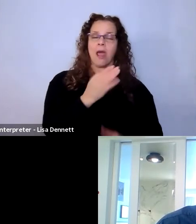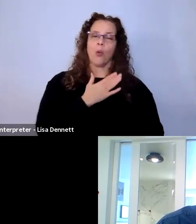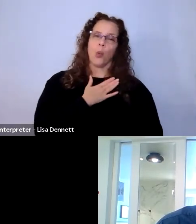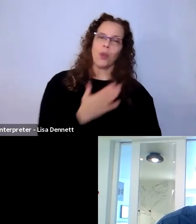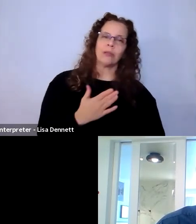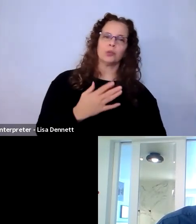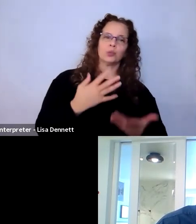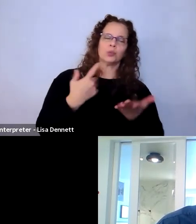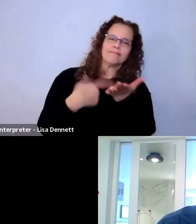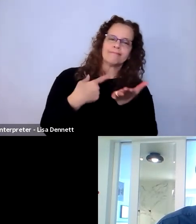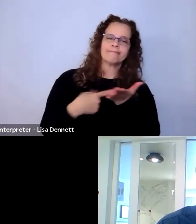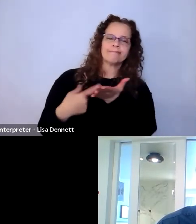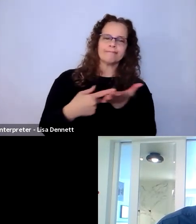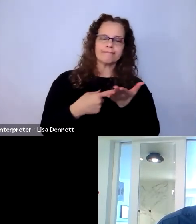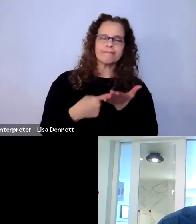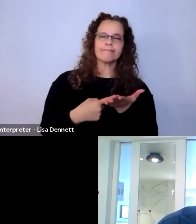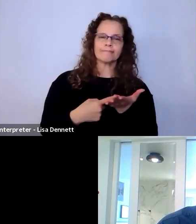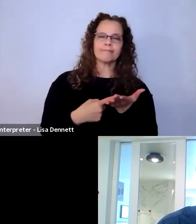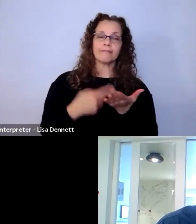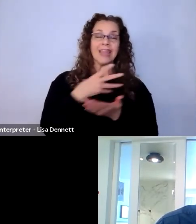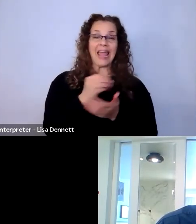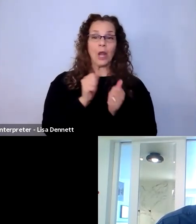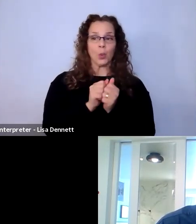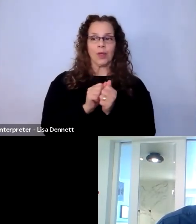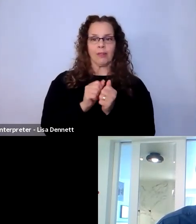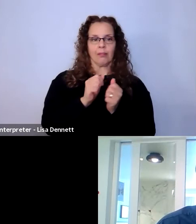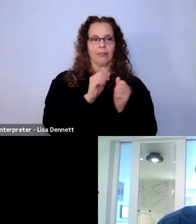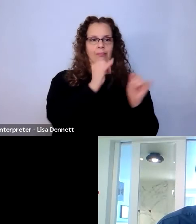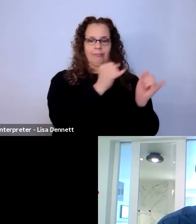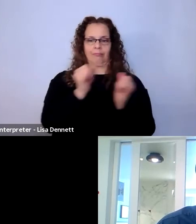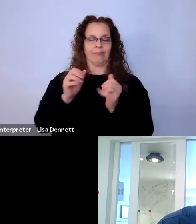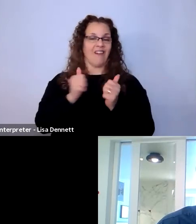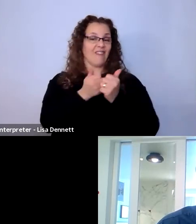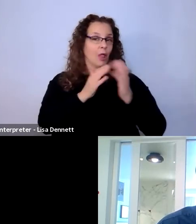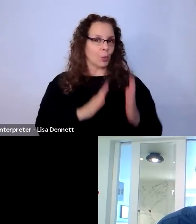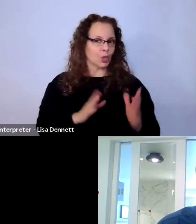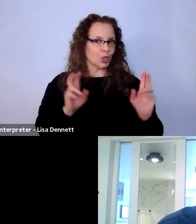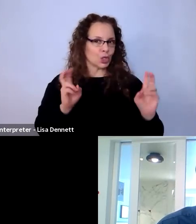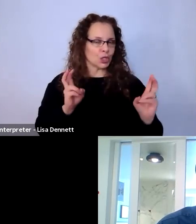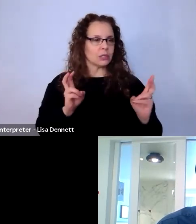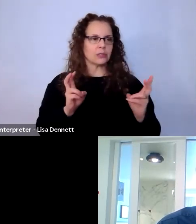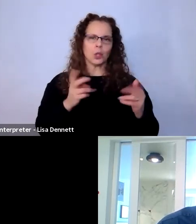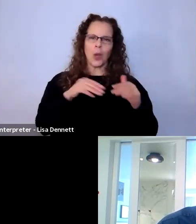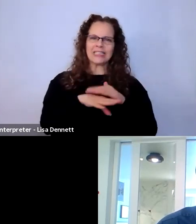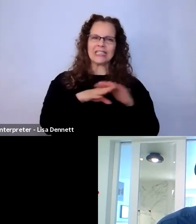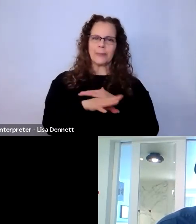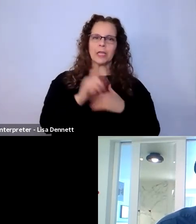with us and with their followers. To make accessibility something that's cool that's interesting that matters